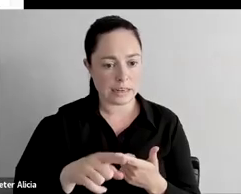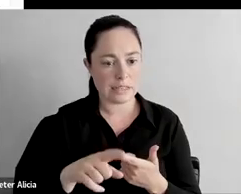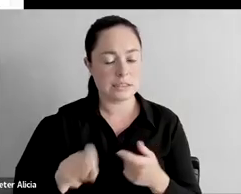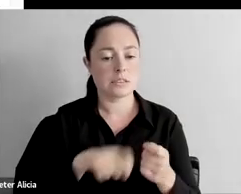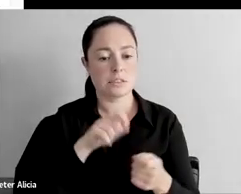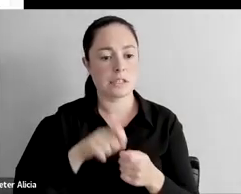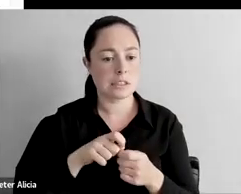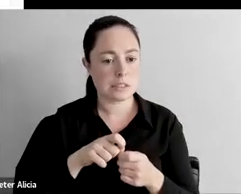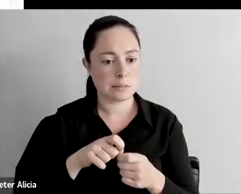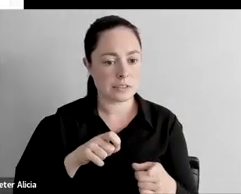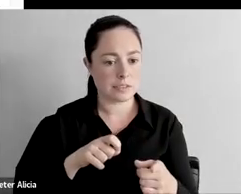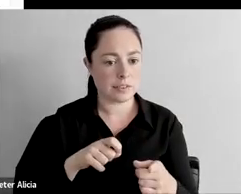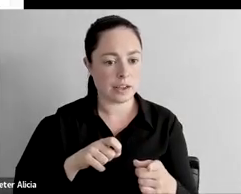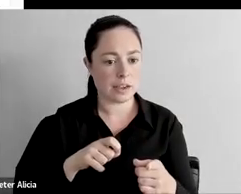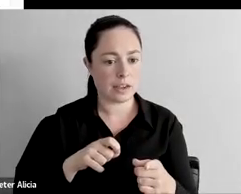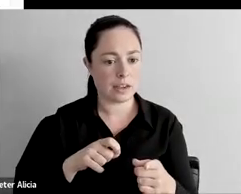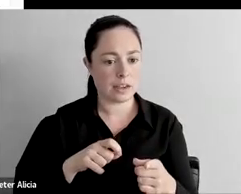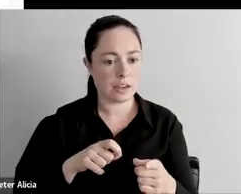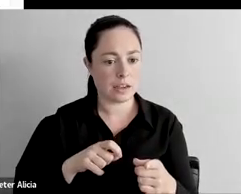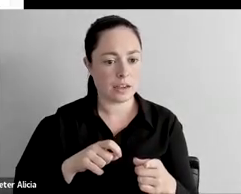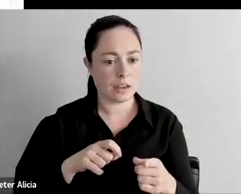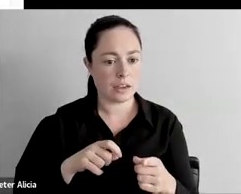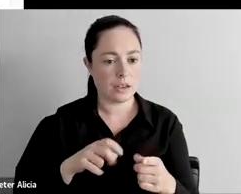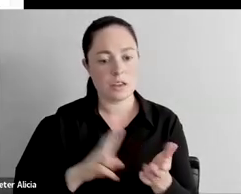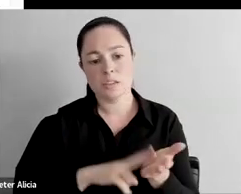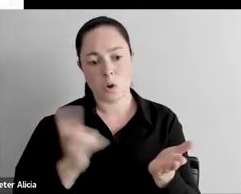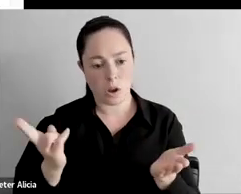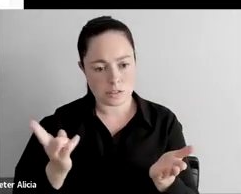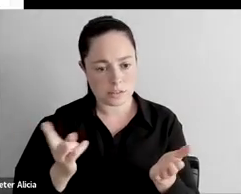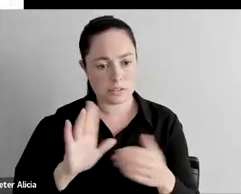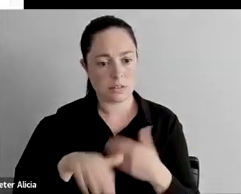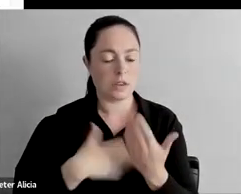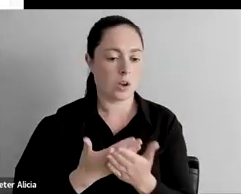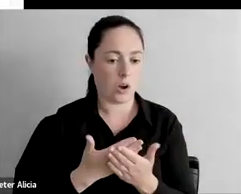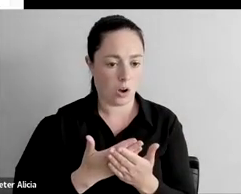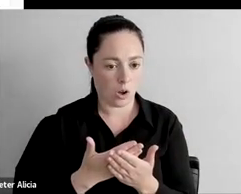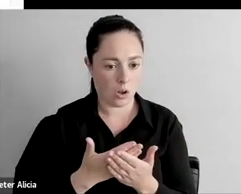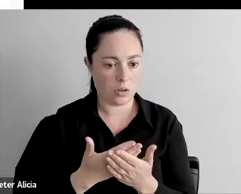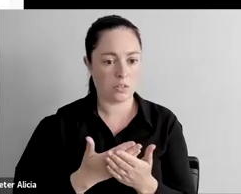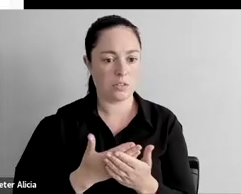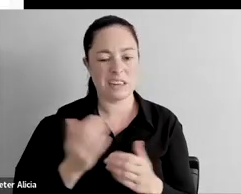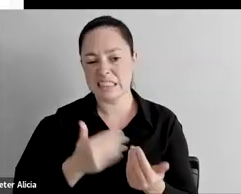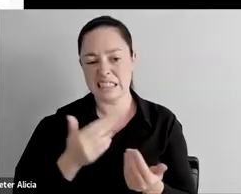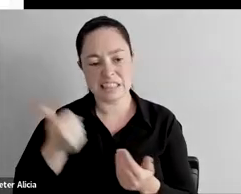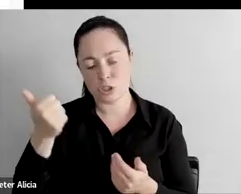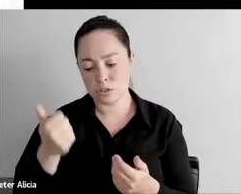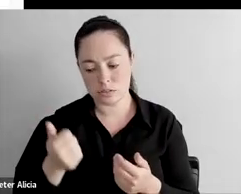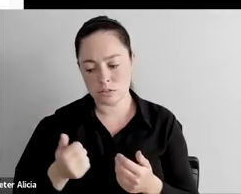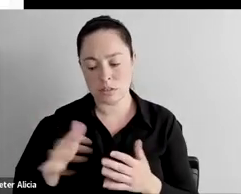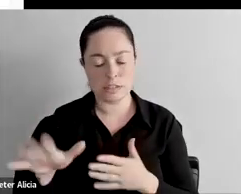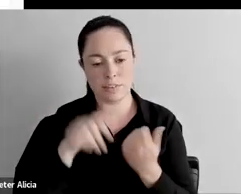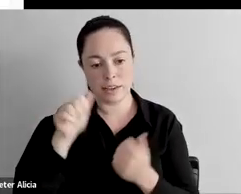menu, you're going to need to unselect select all, I have found that to be a little quirk, and then